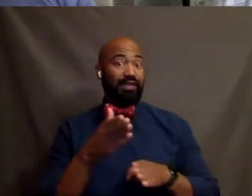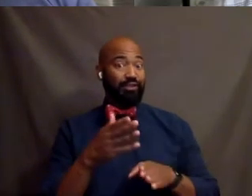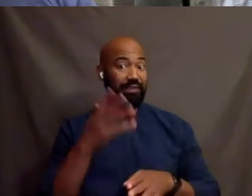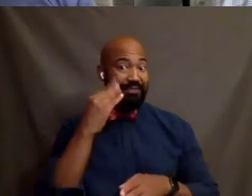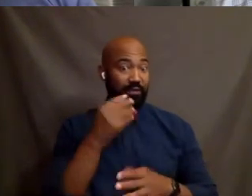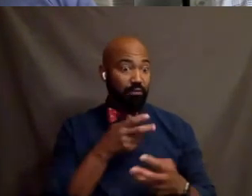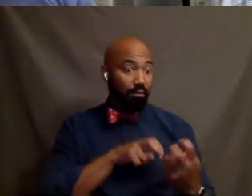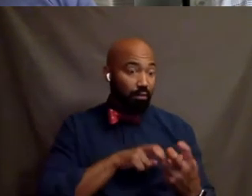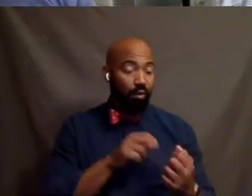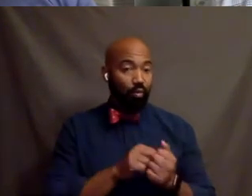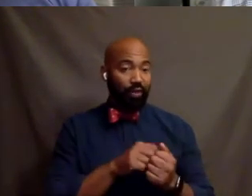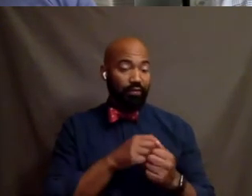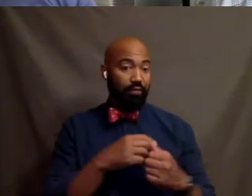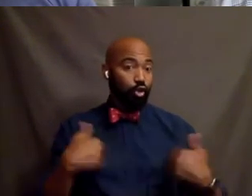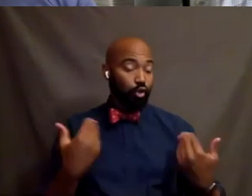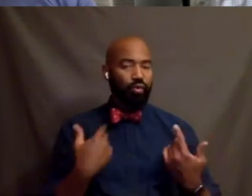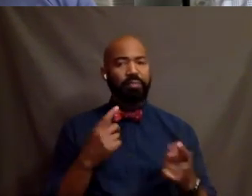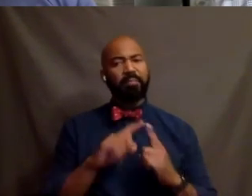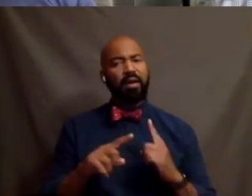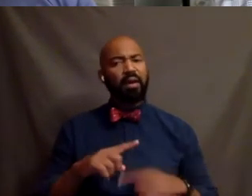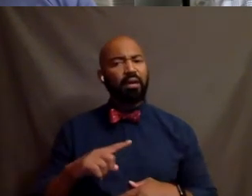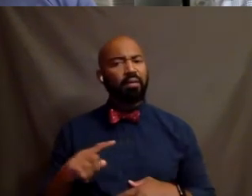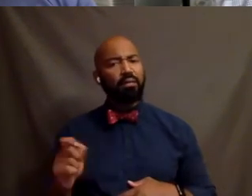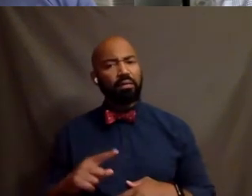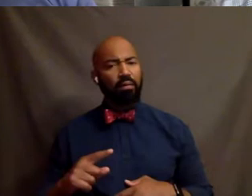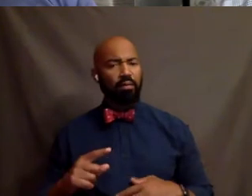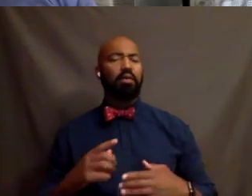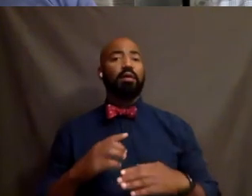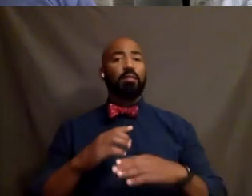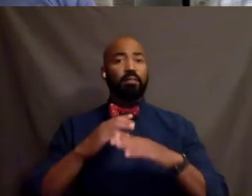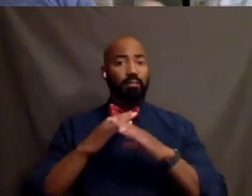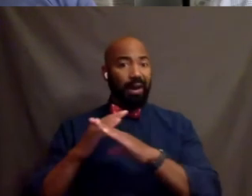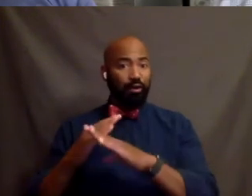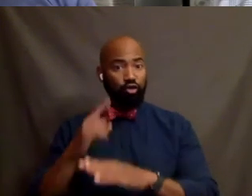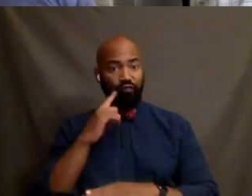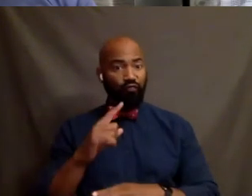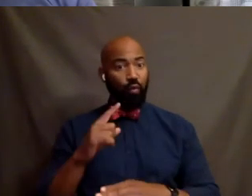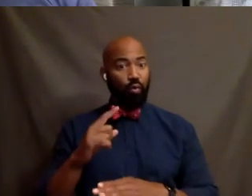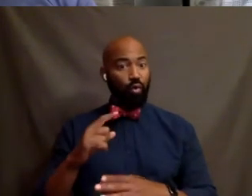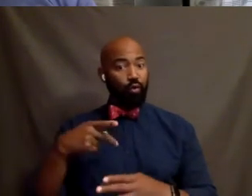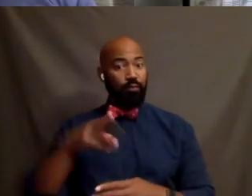if puberty blockers permanently affect infertility or permanently affect fertility